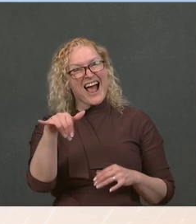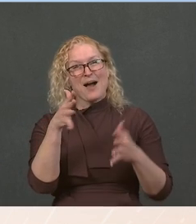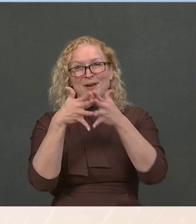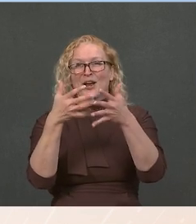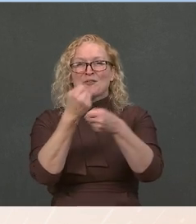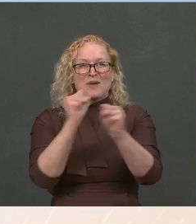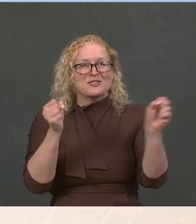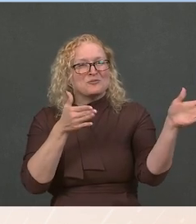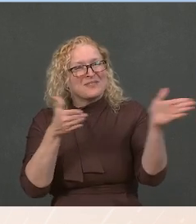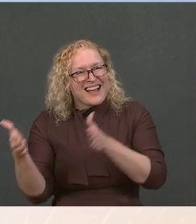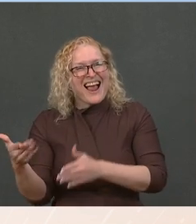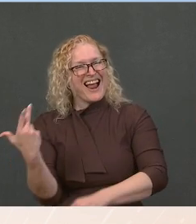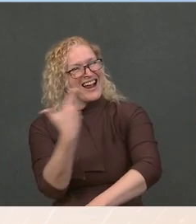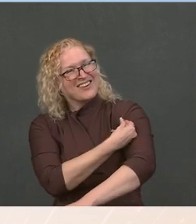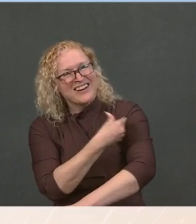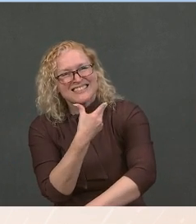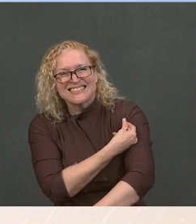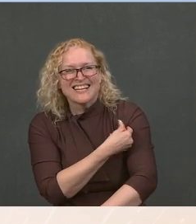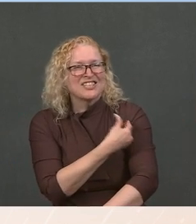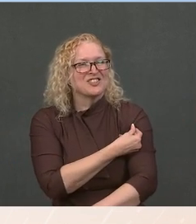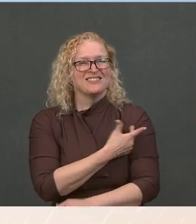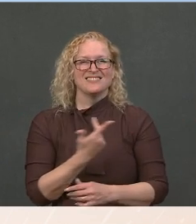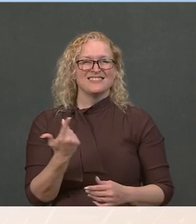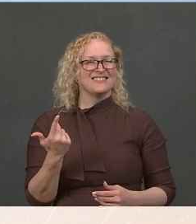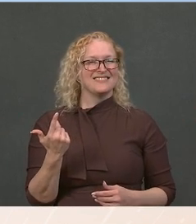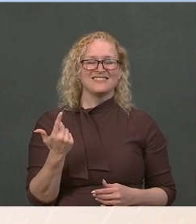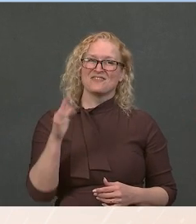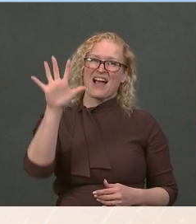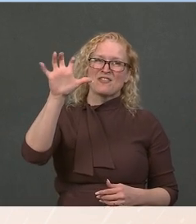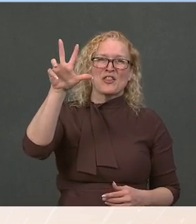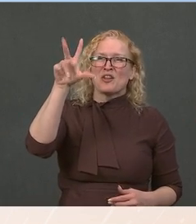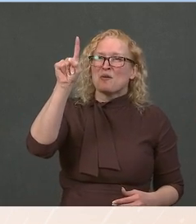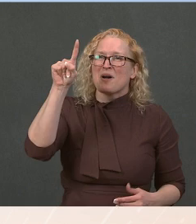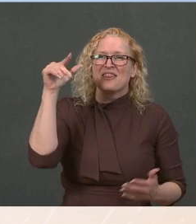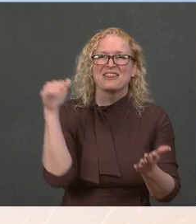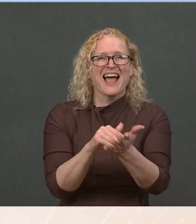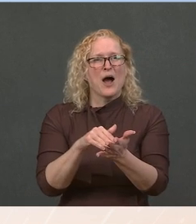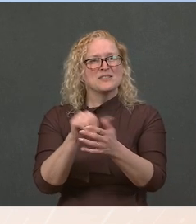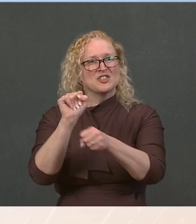So, 531,000 jobs in October, and the unemployment rate fell to 4.6 percent.